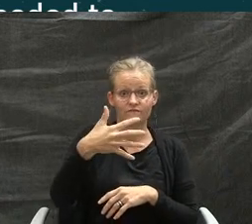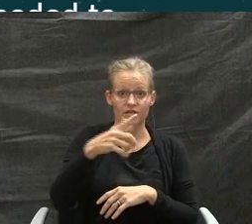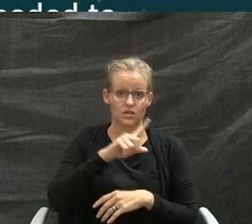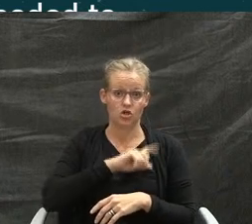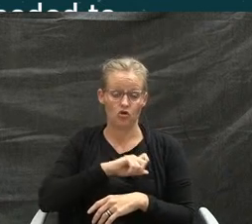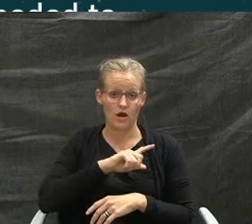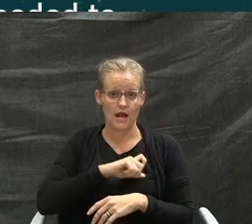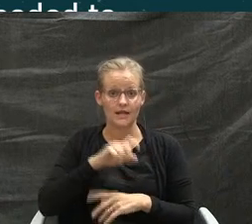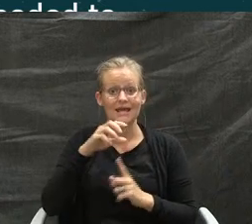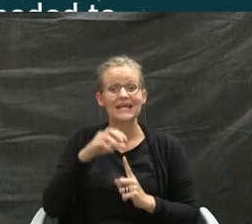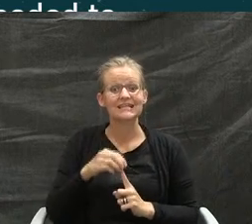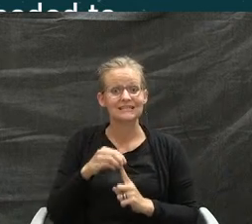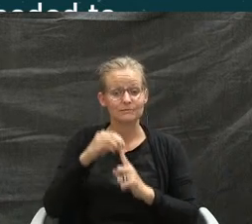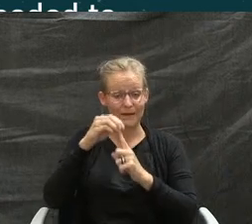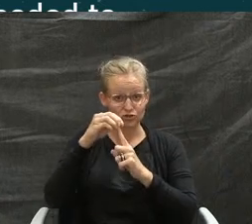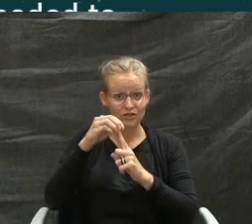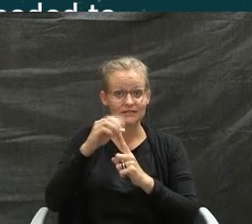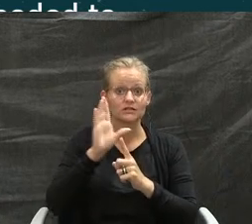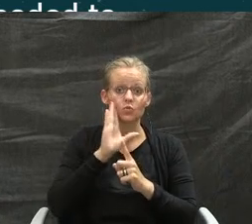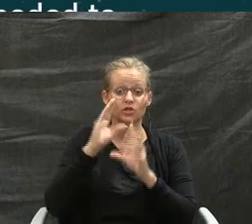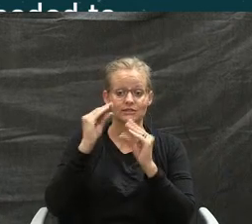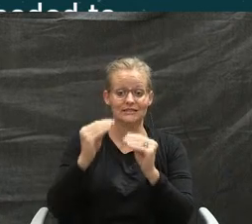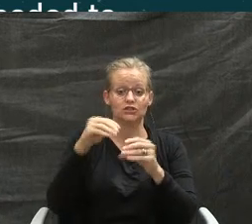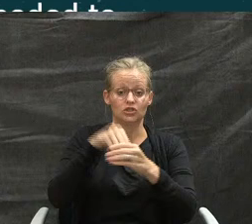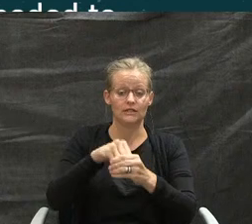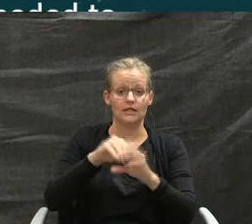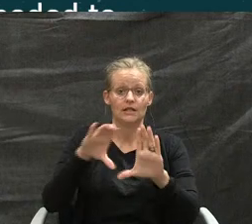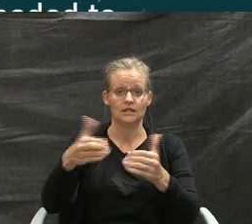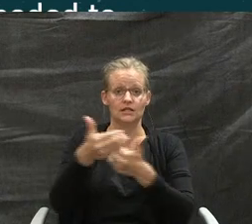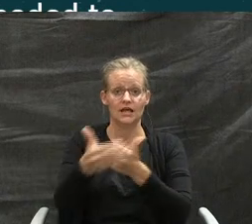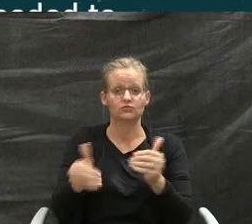the classroom, but some will be able to use the specialized